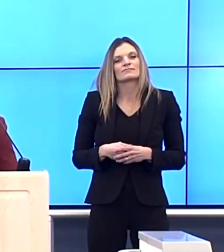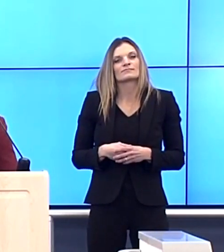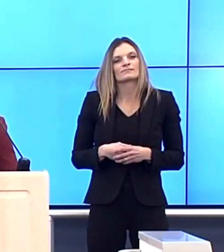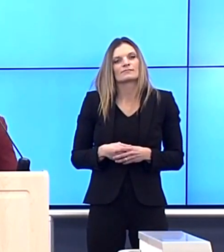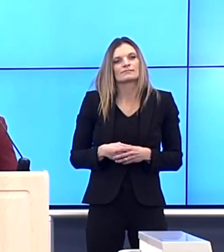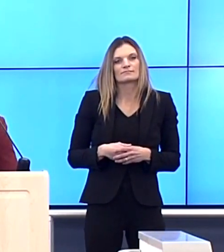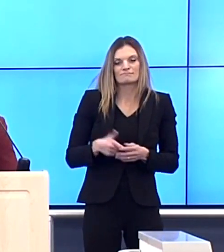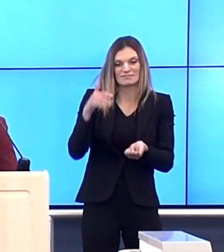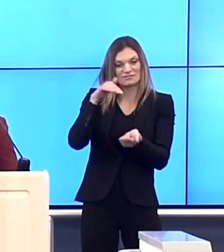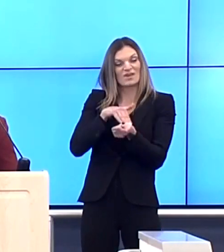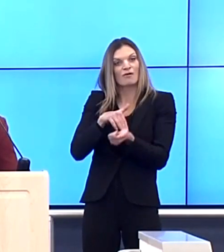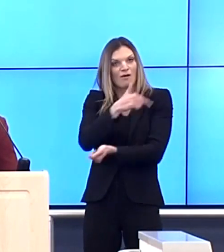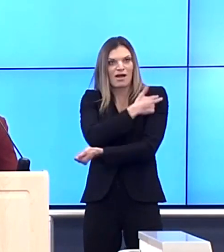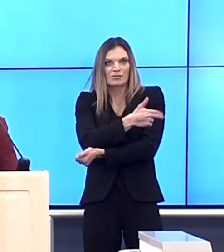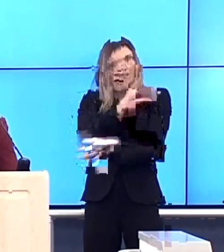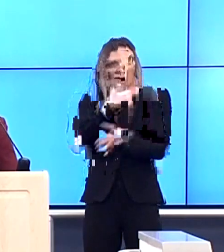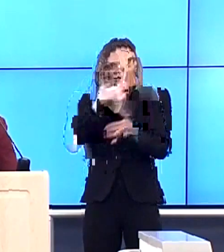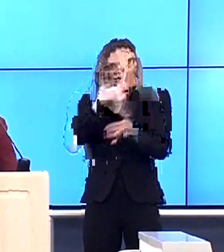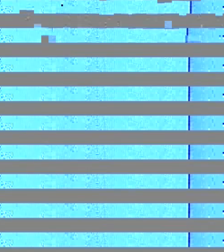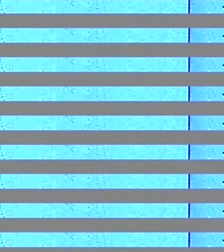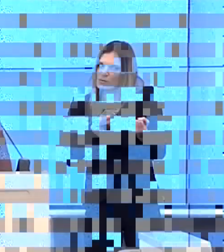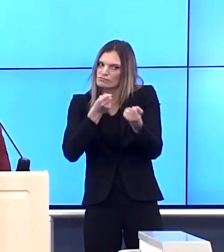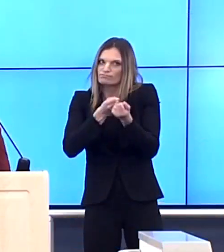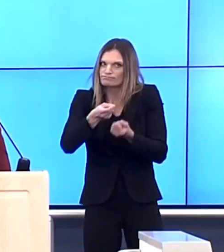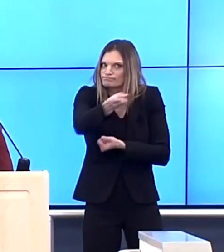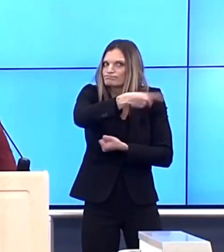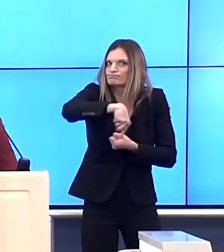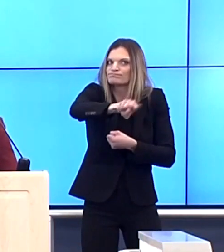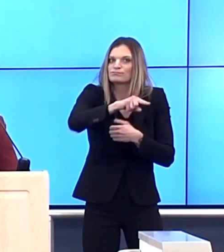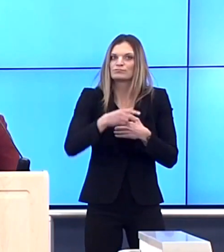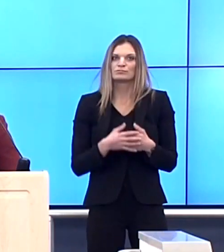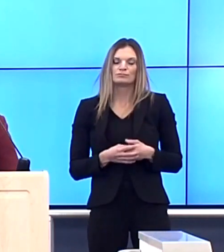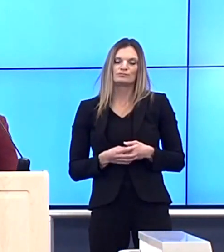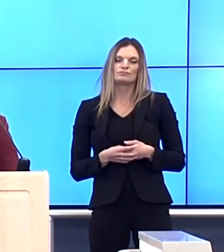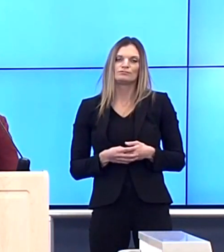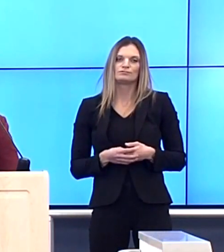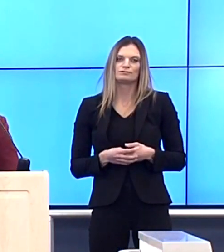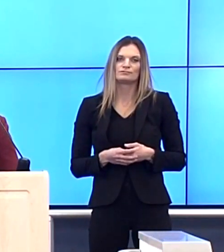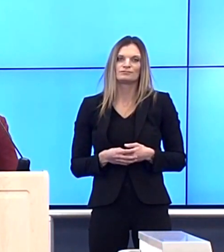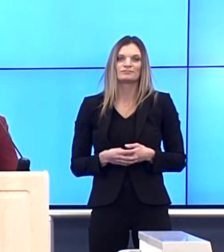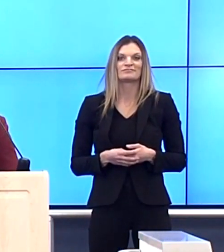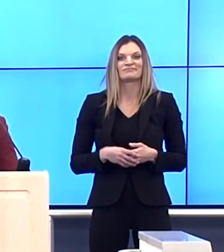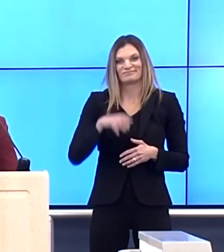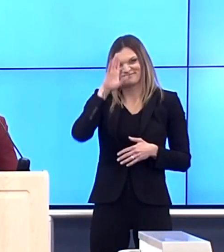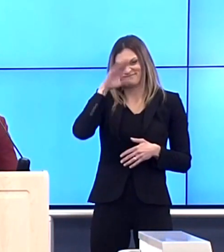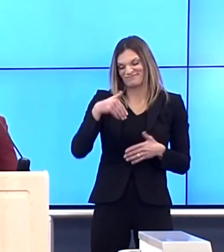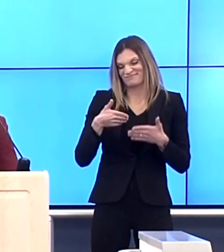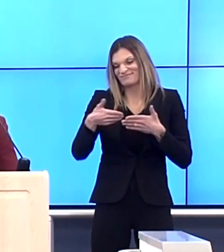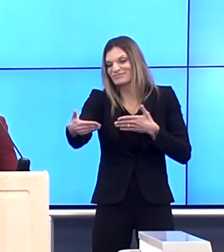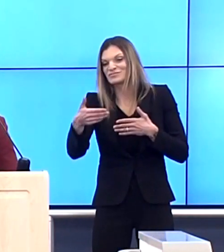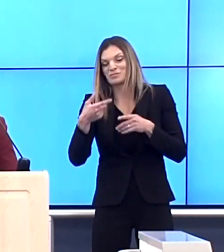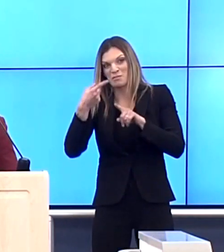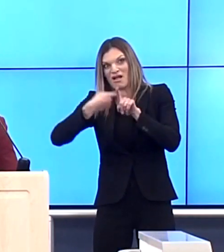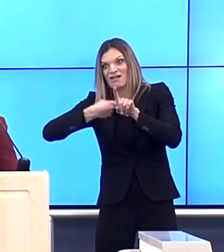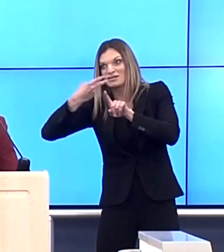THEY NEED AND THE RIGHT PLACE. AND OUR DOCTORS AND HOSPITALSARE AND OUR DOCTORS AND HOSPITALSARE THOSE SERVICES SAFELY. THOSE SERVICES SAFELY. AS THE GOVERNOR SAID, THE NEXT